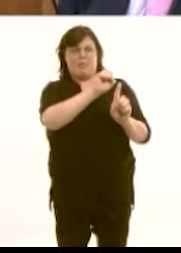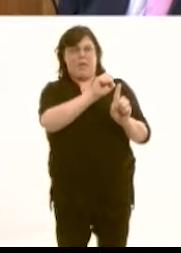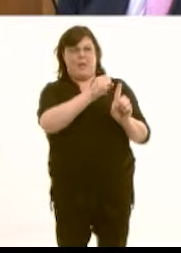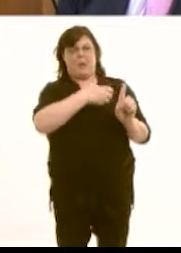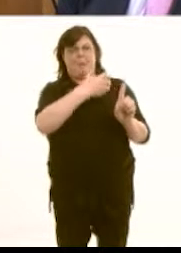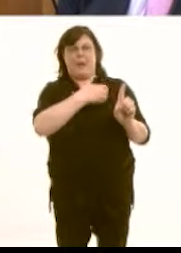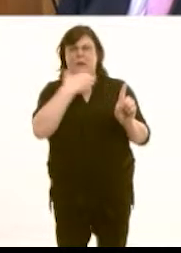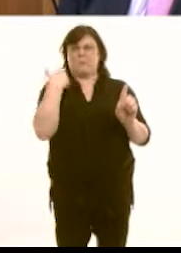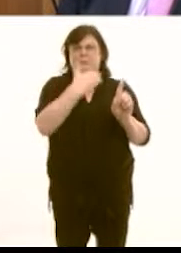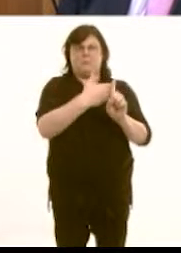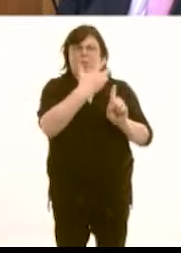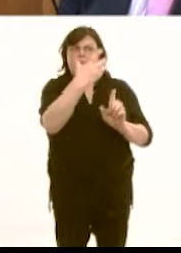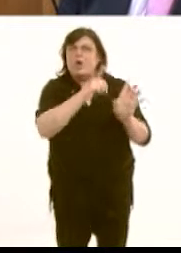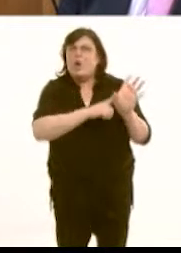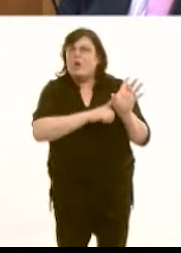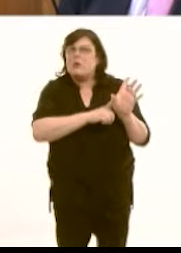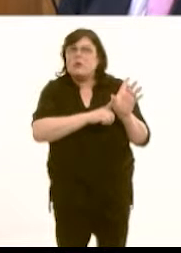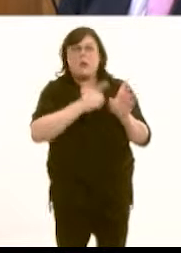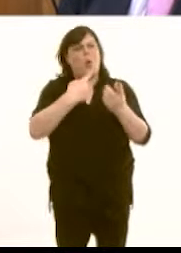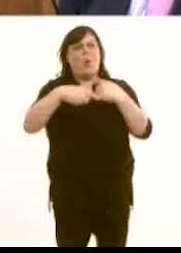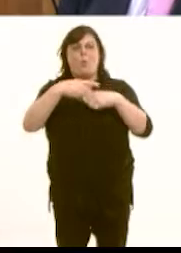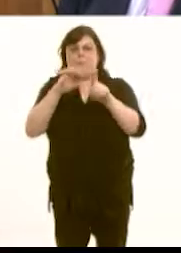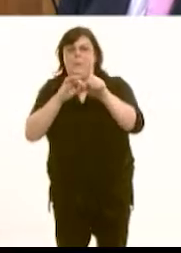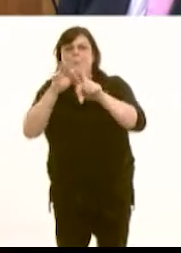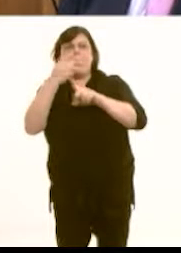a range of measures to improve care that are not covered in the report itself.